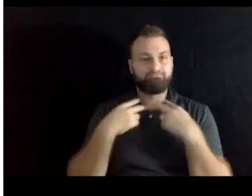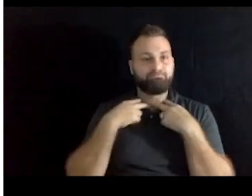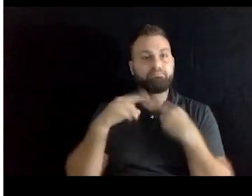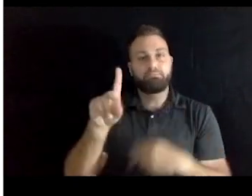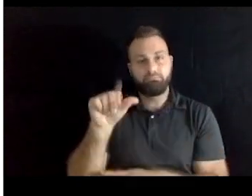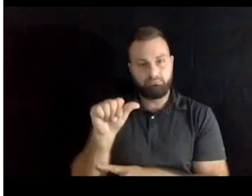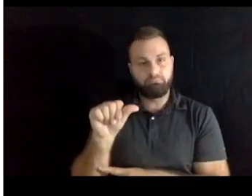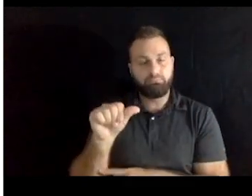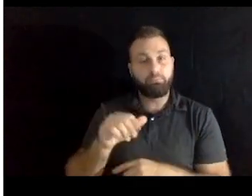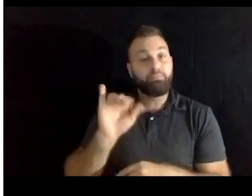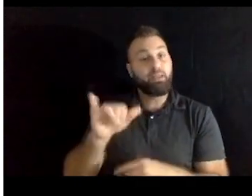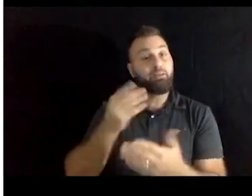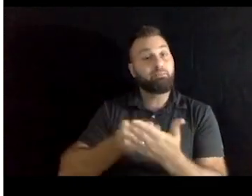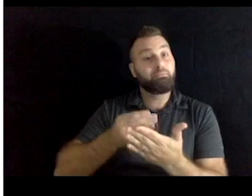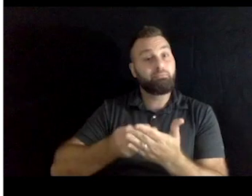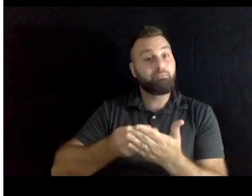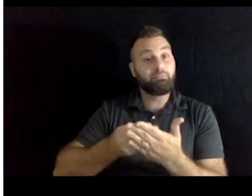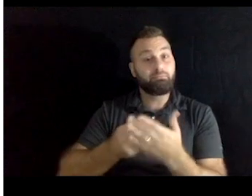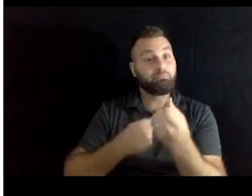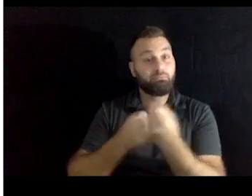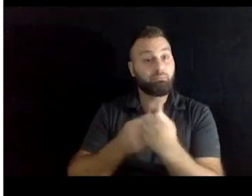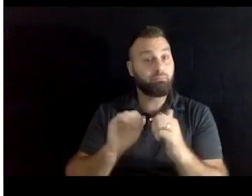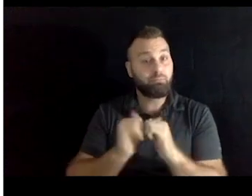which are also known as FICA taxes,